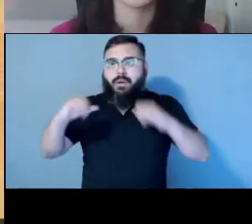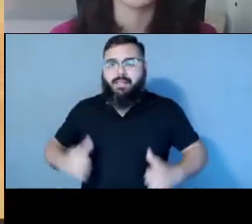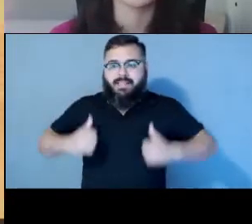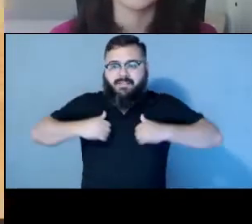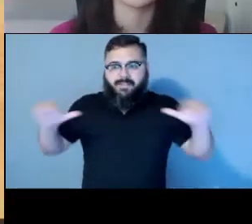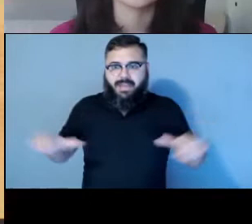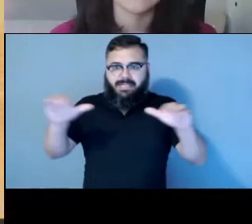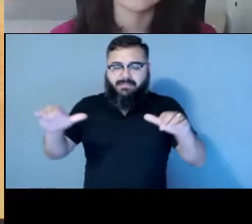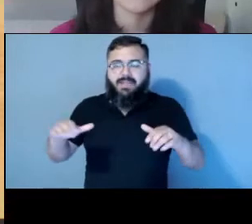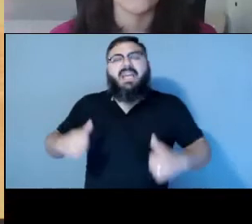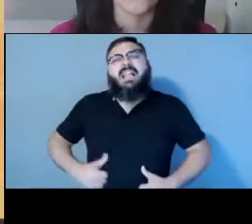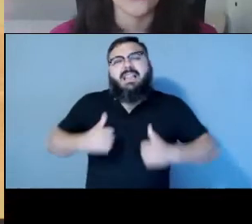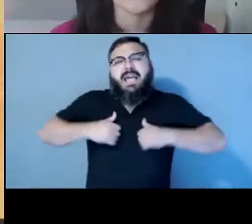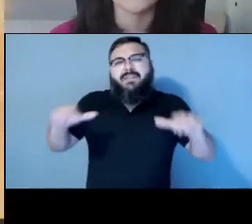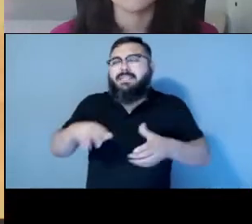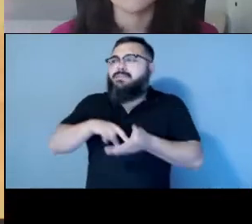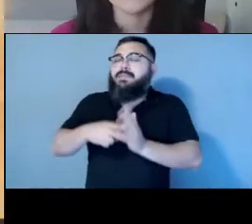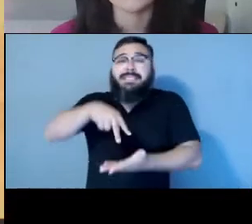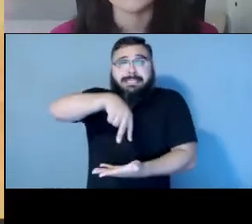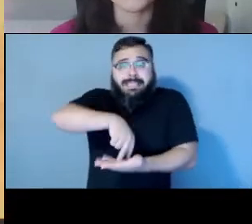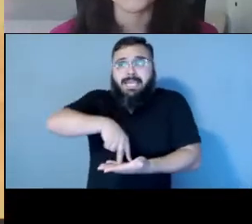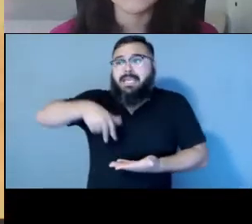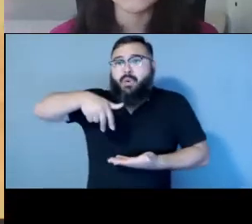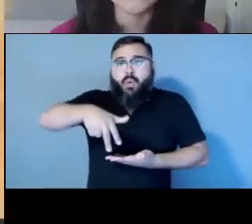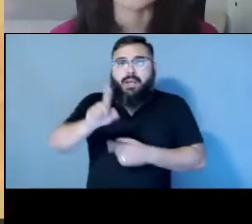are things like standing, walking, bending, reaching,